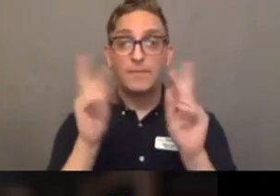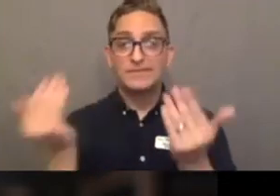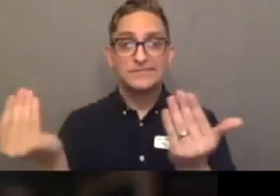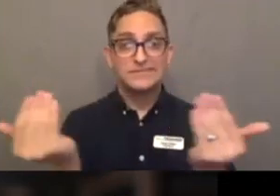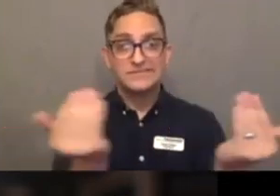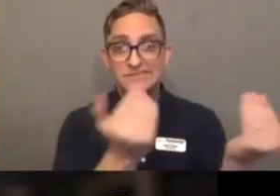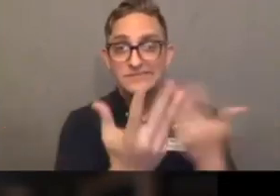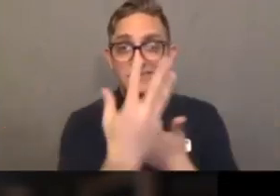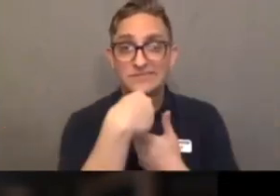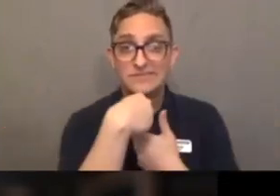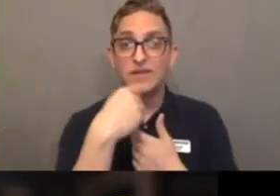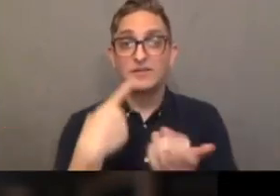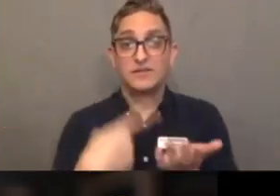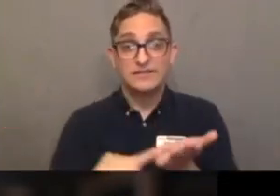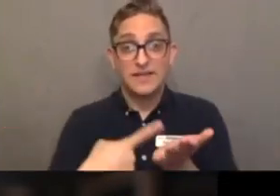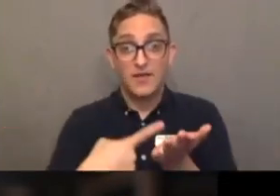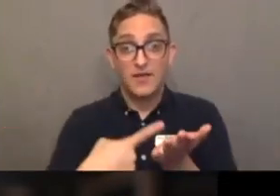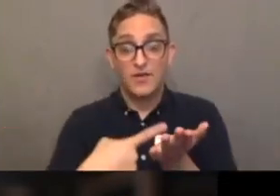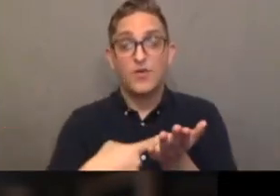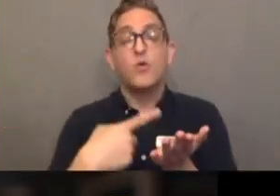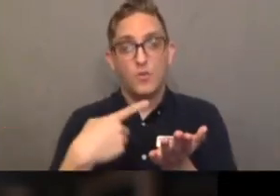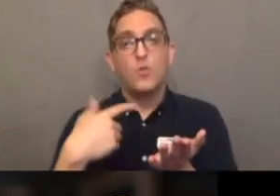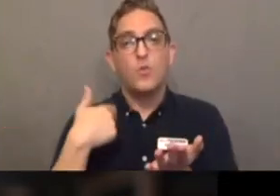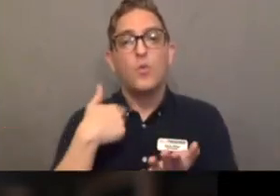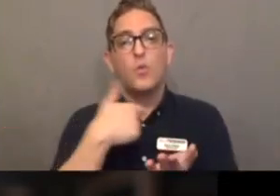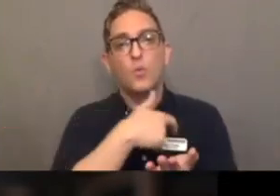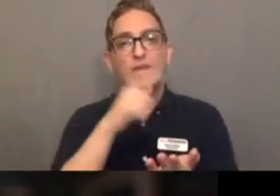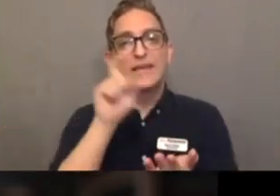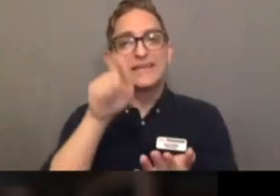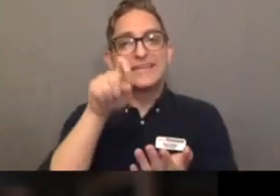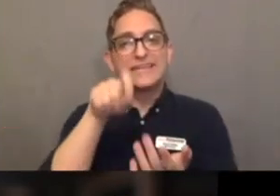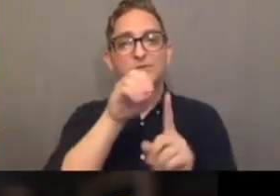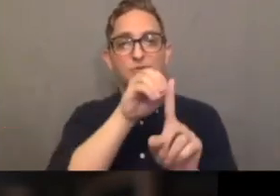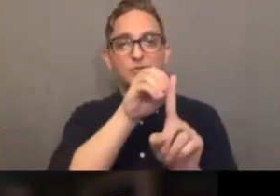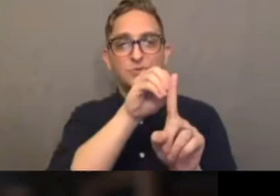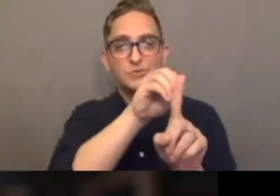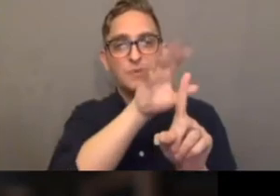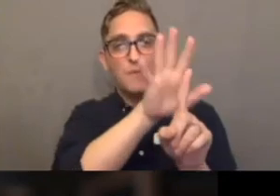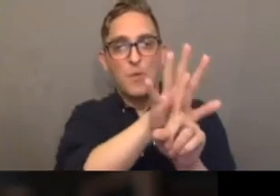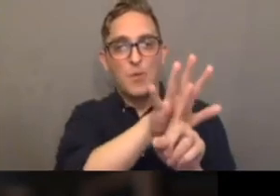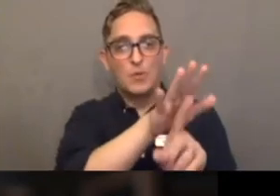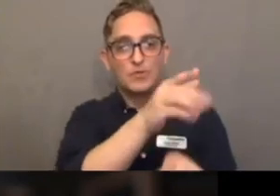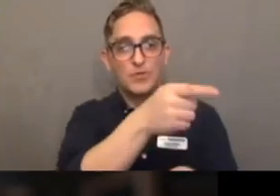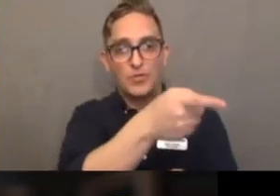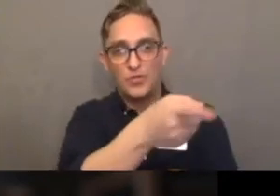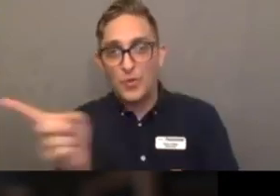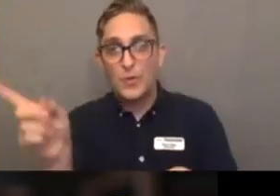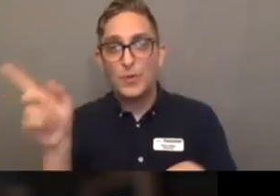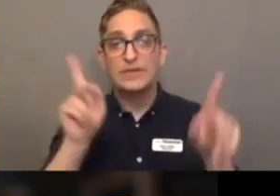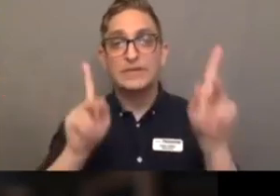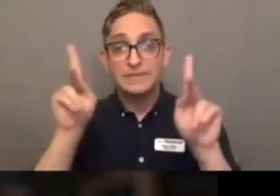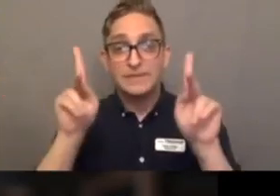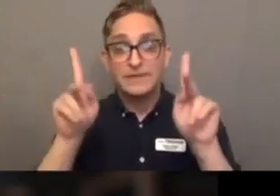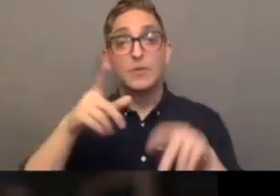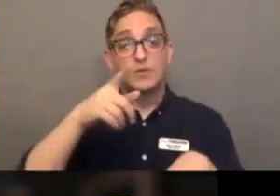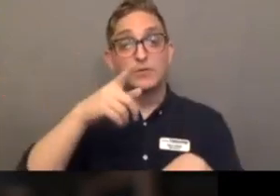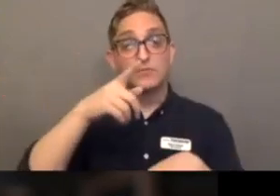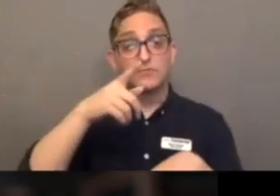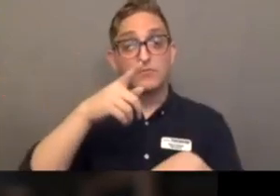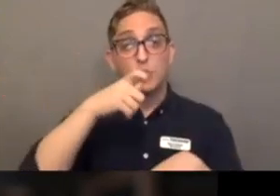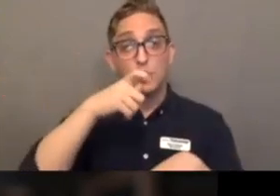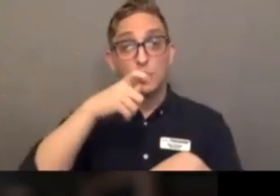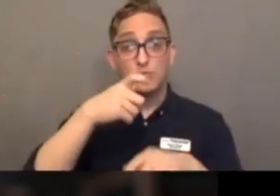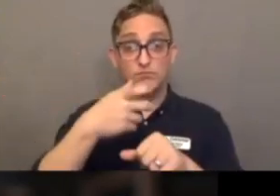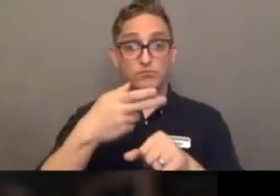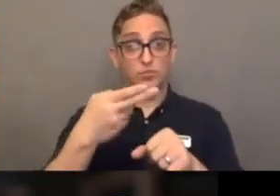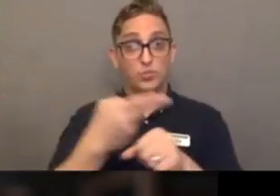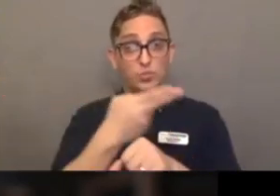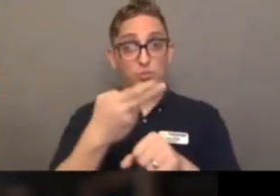is to get them exposed to the people who will be using the things that we're designing,